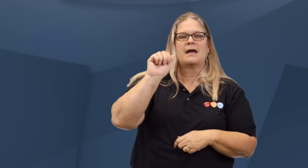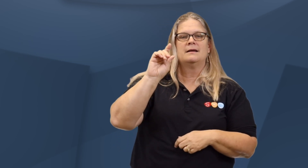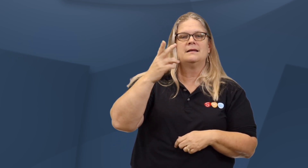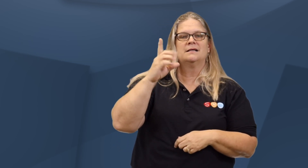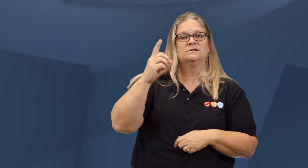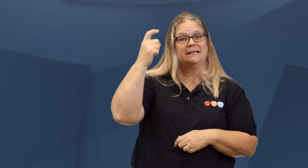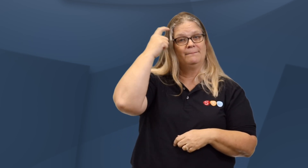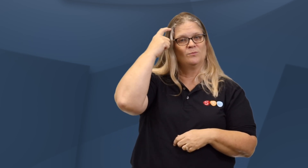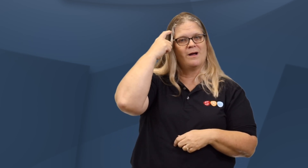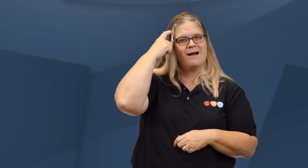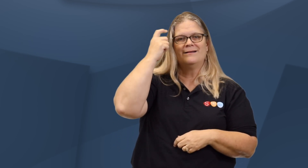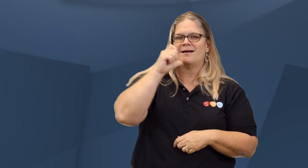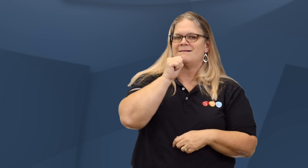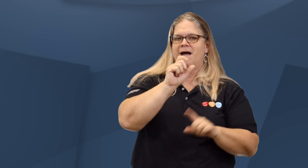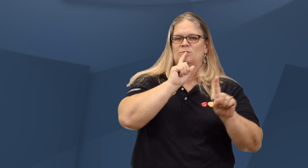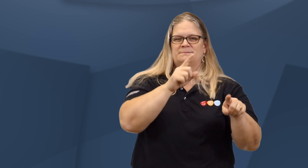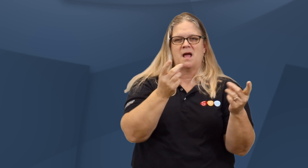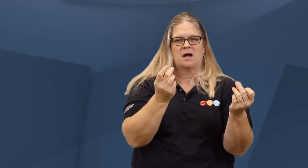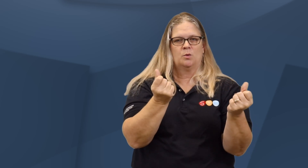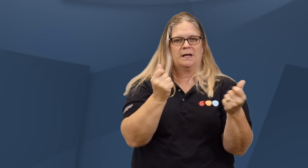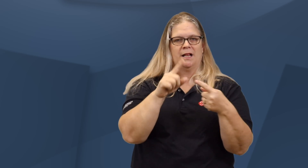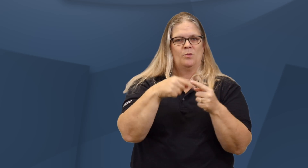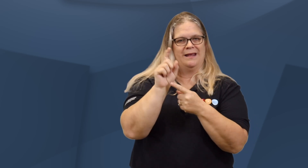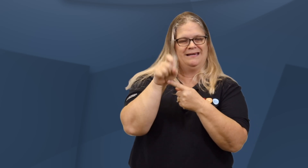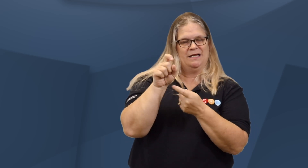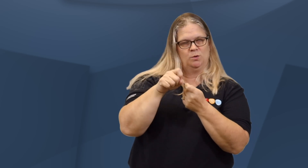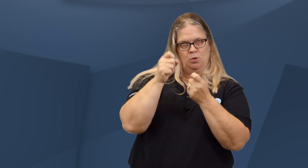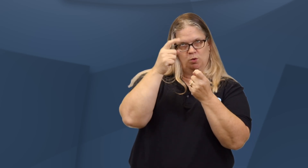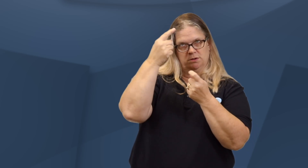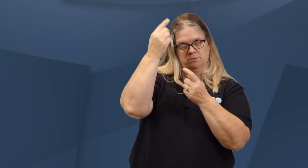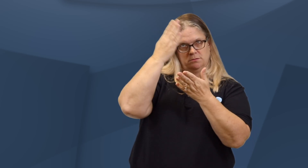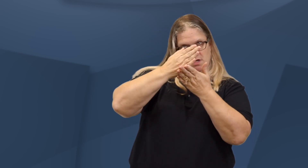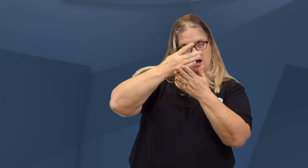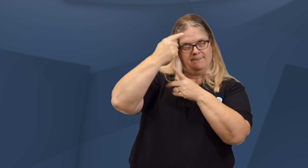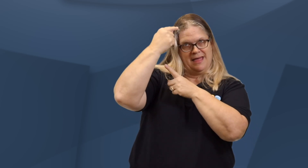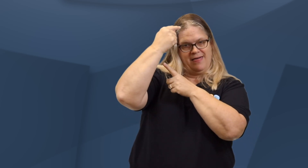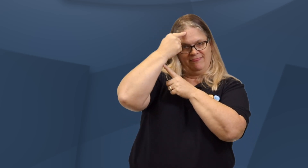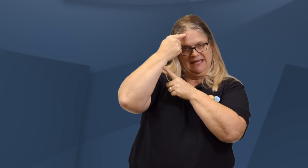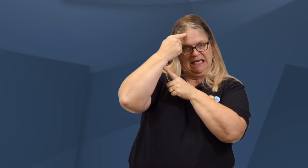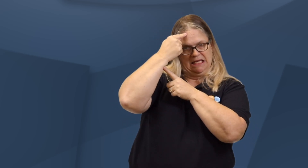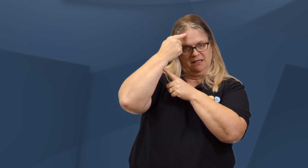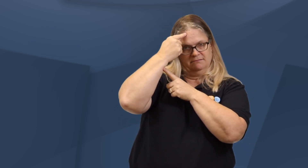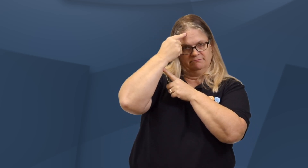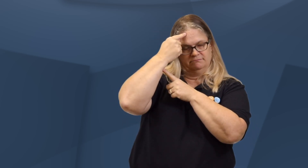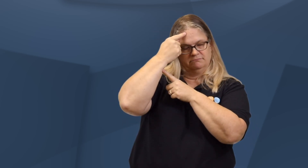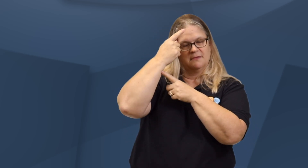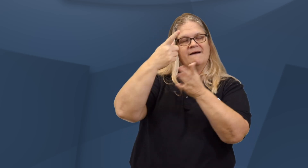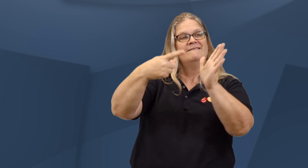The ADHD brain does not respond quickly when it needs to stop and think.